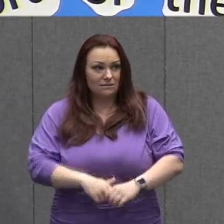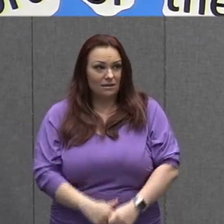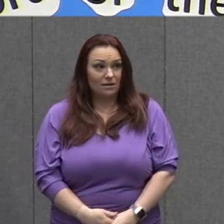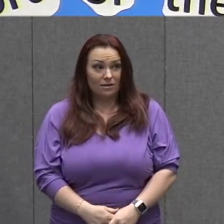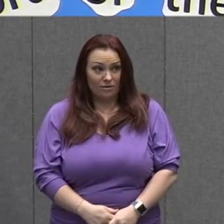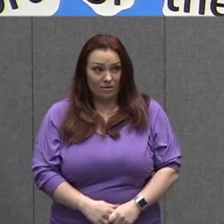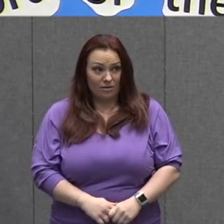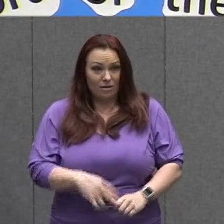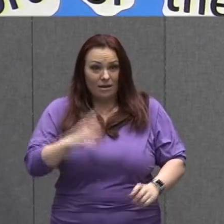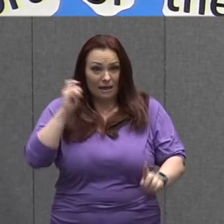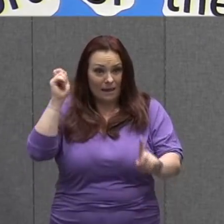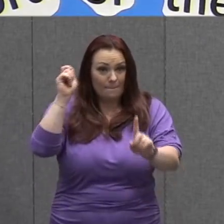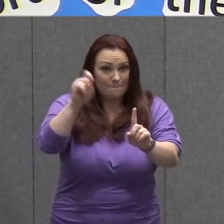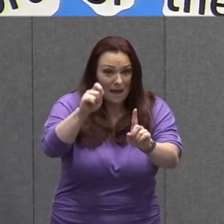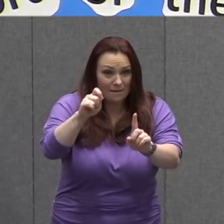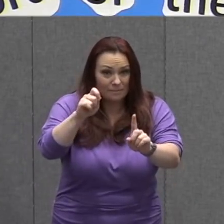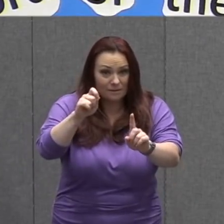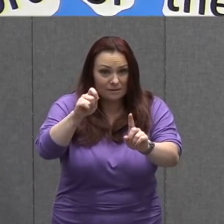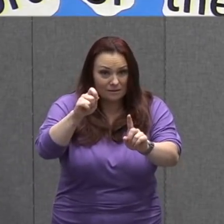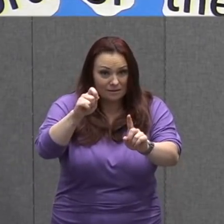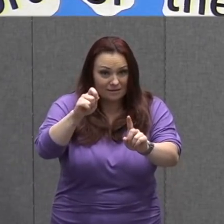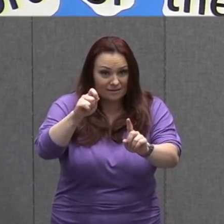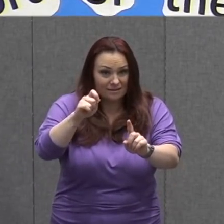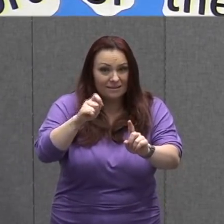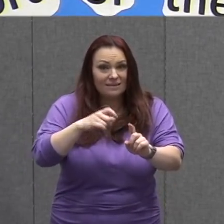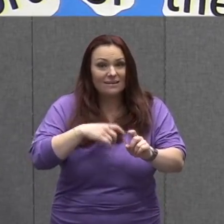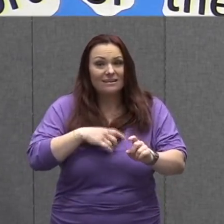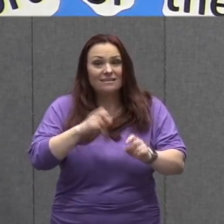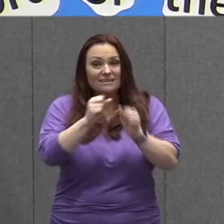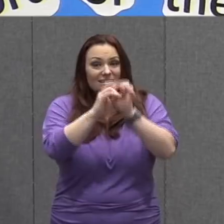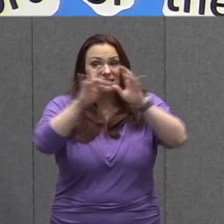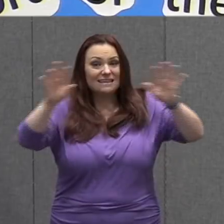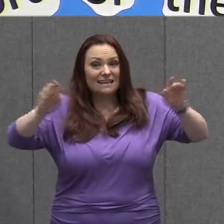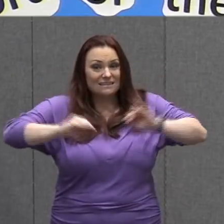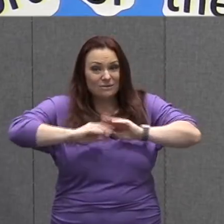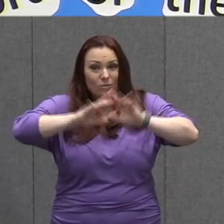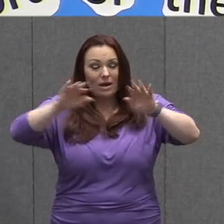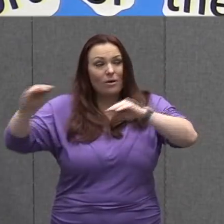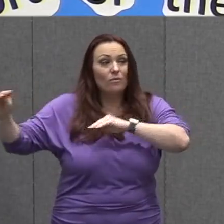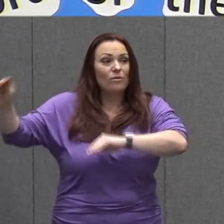And when I pop this balloon, the seeds are gonna move everywhere,